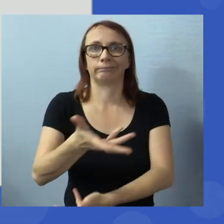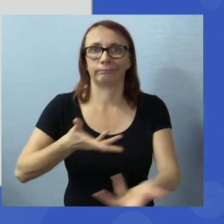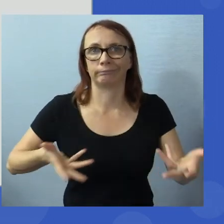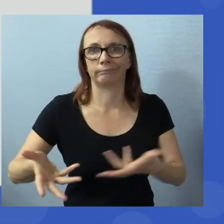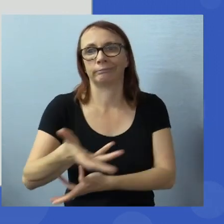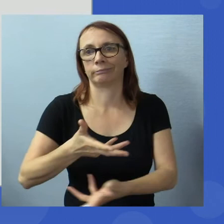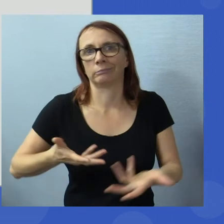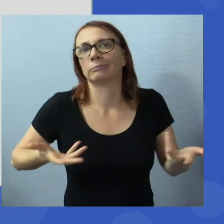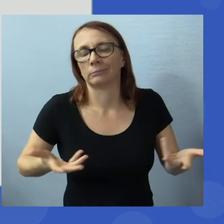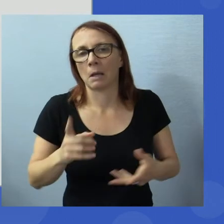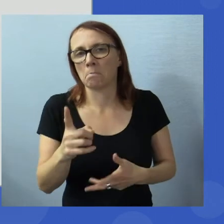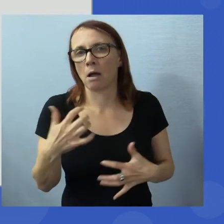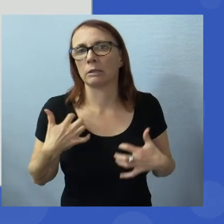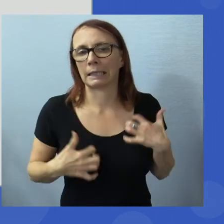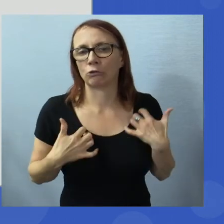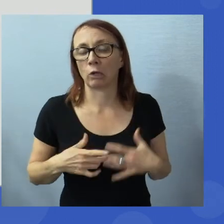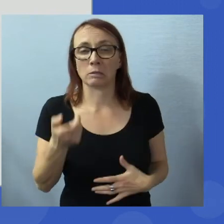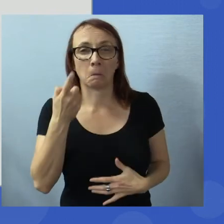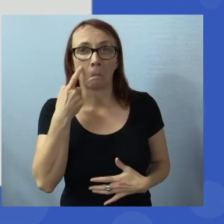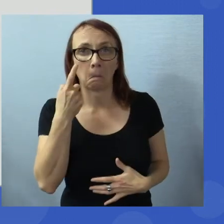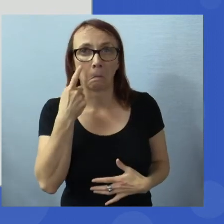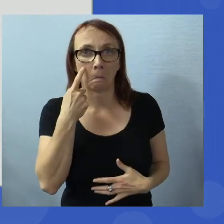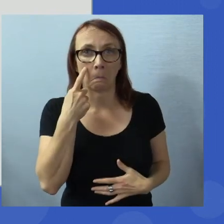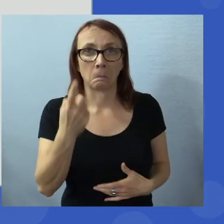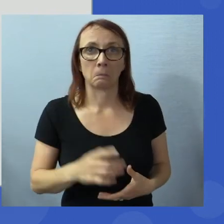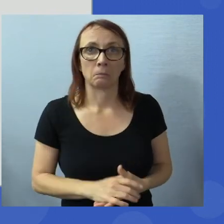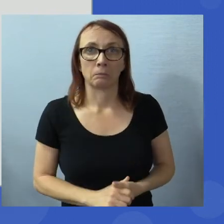deliberations but it's just interesting to see how it falls em and in this one